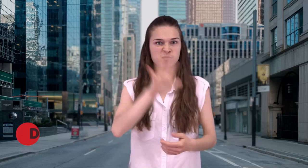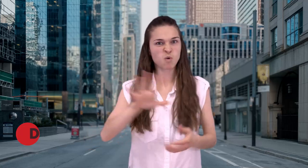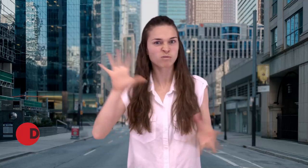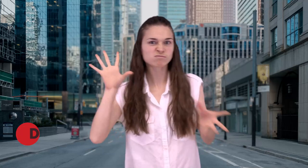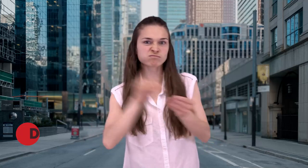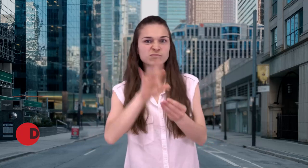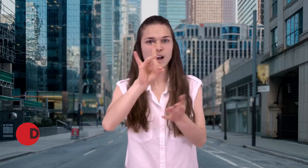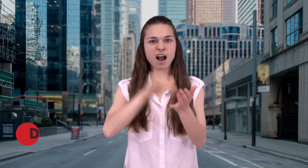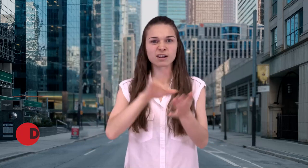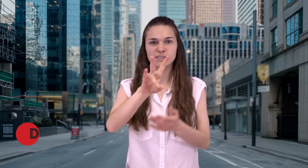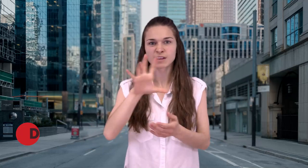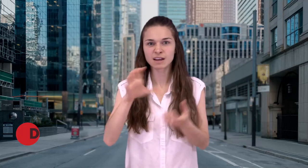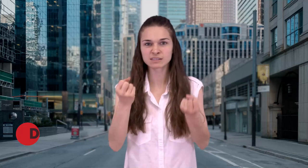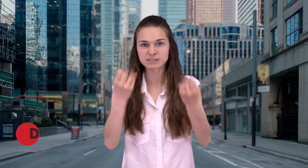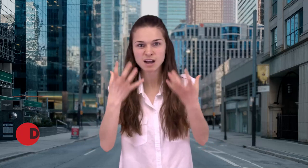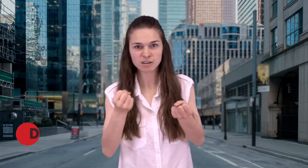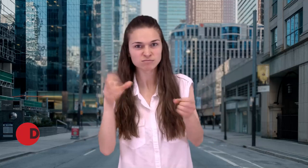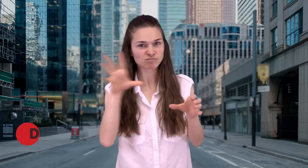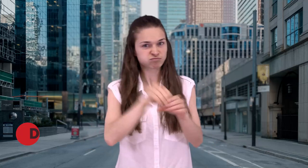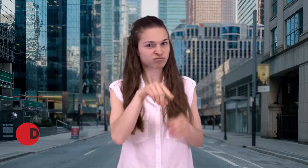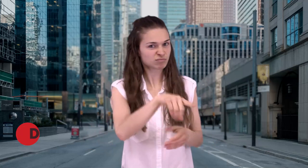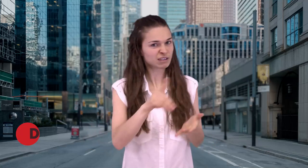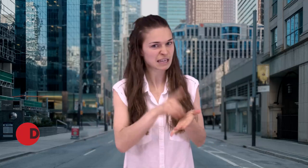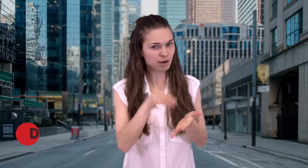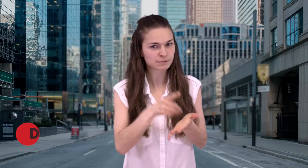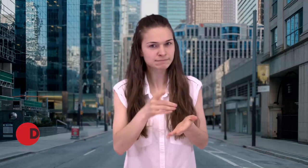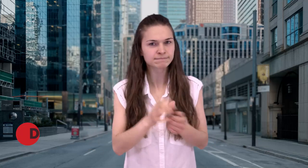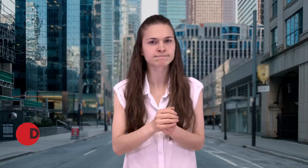(CCSD) which listed over 8,700 signs, many unique to Canada.